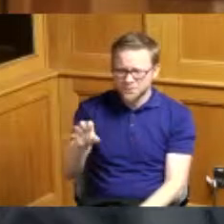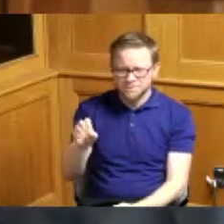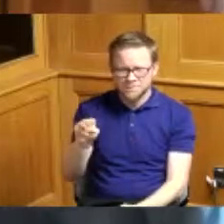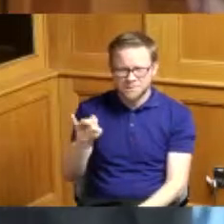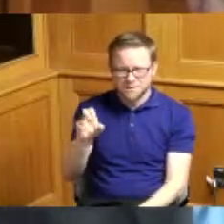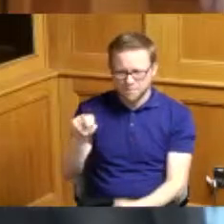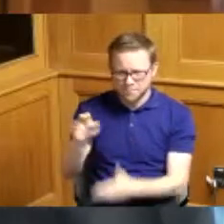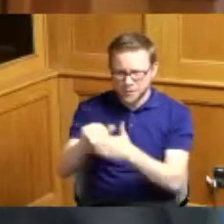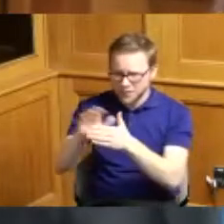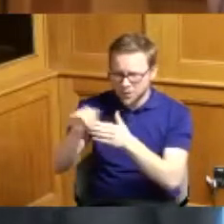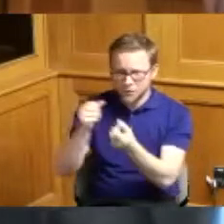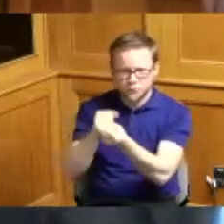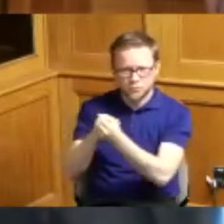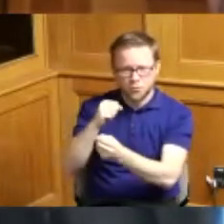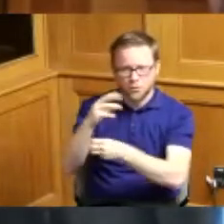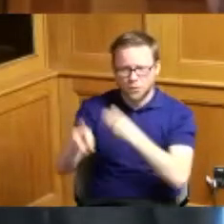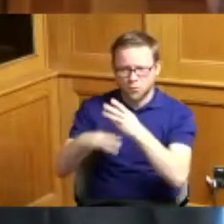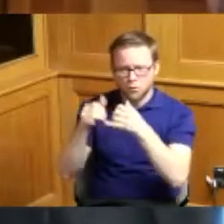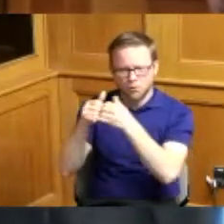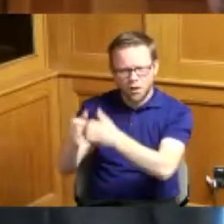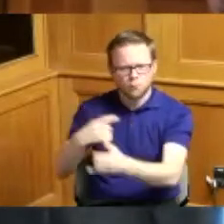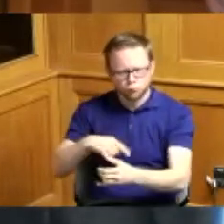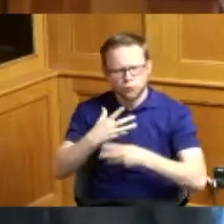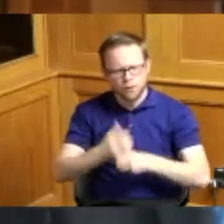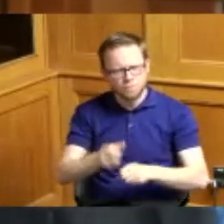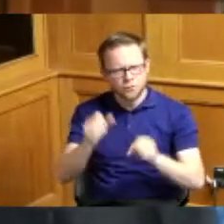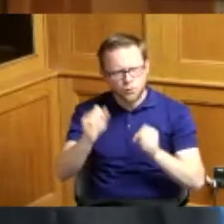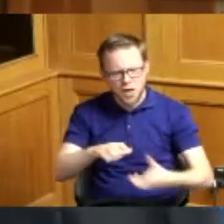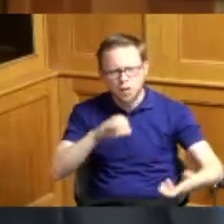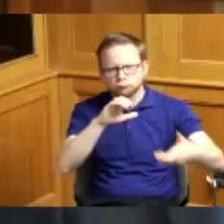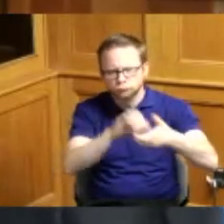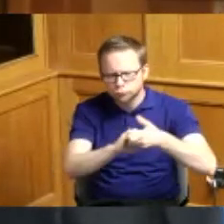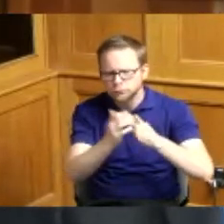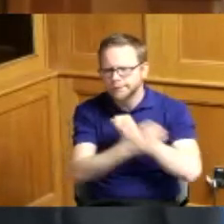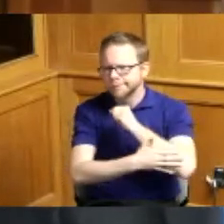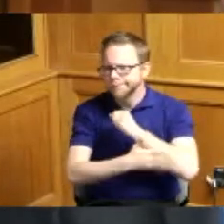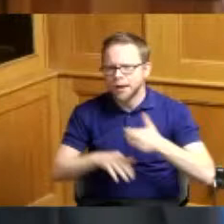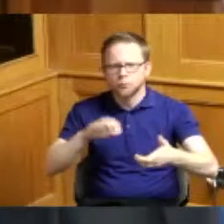that we could work closely with Hamilton County the state of Ohio and other partners to ensure